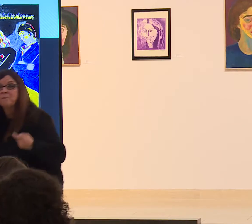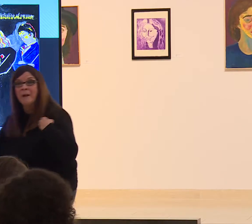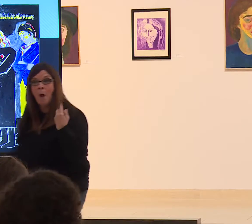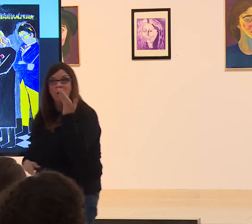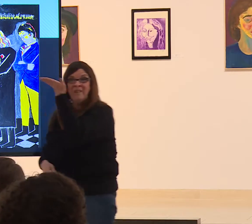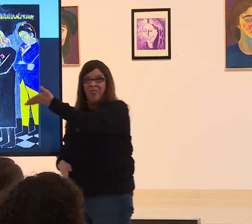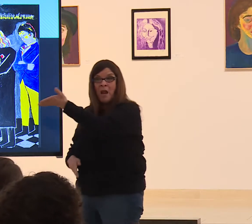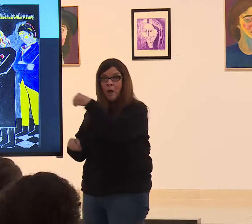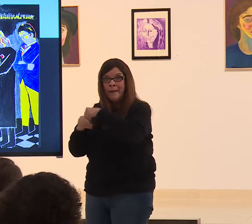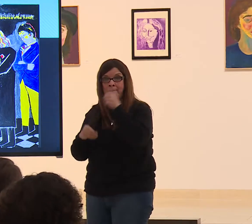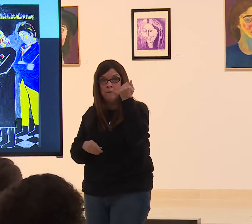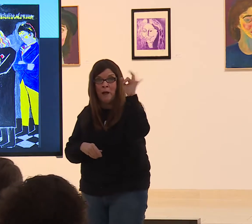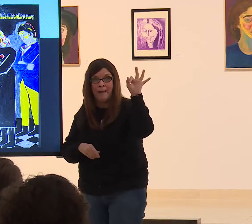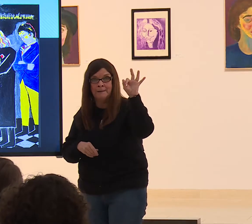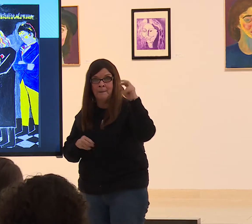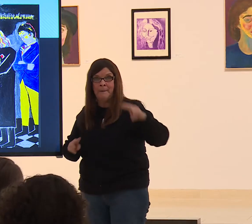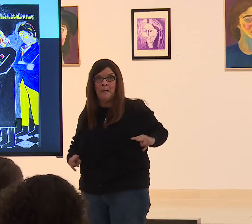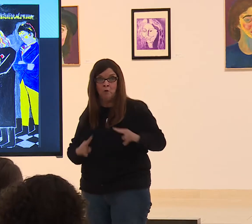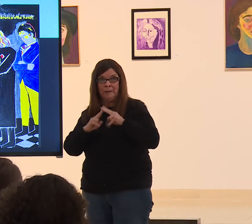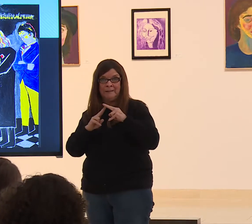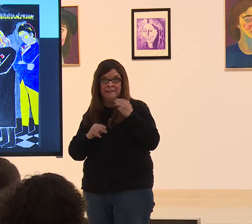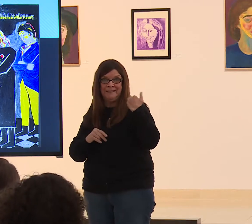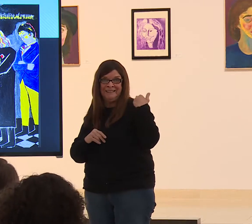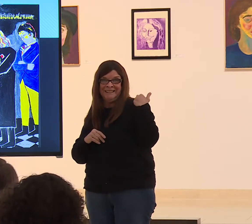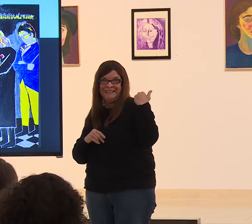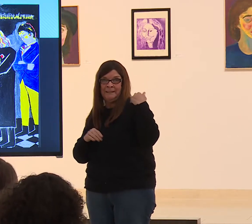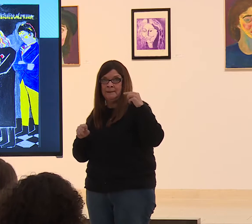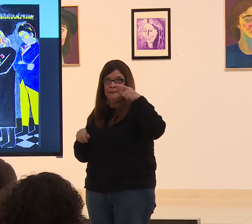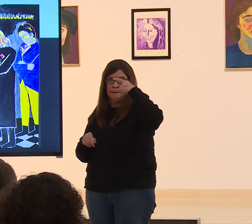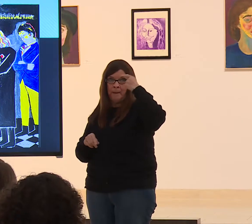I was actually in France, in Paris this past summer,